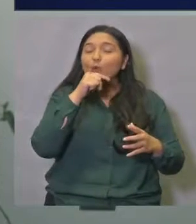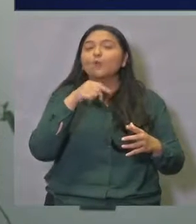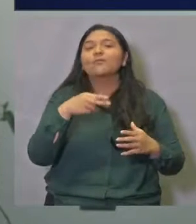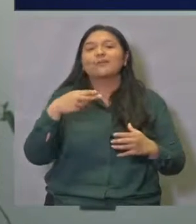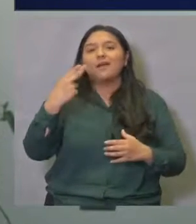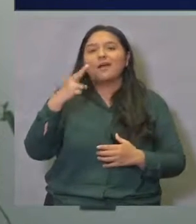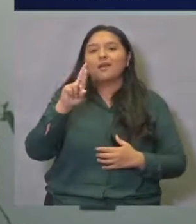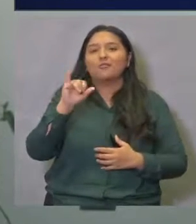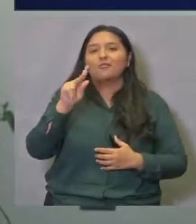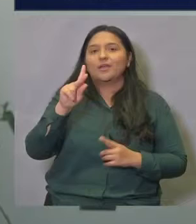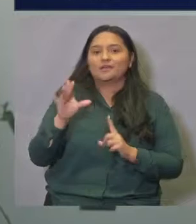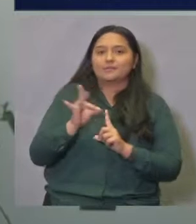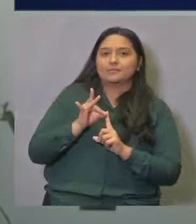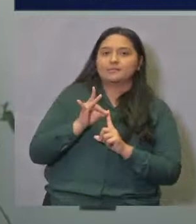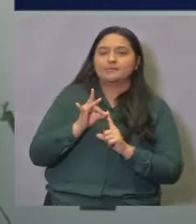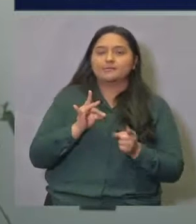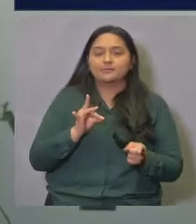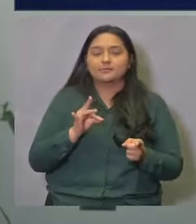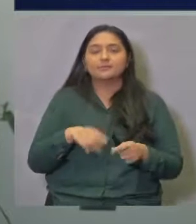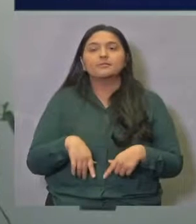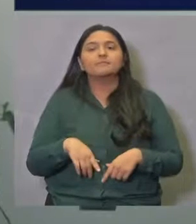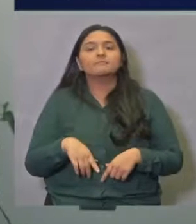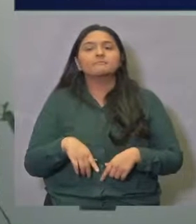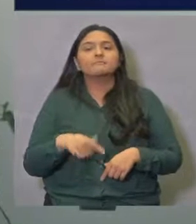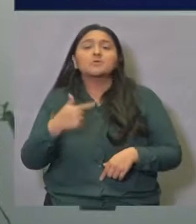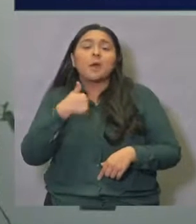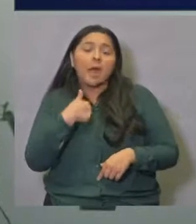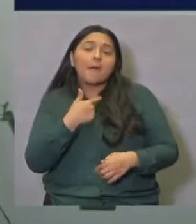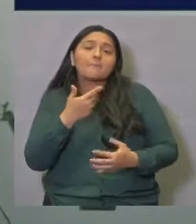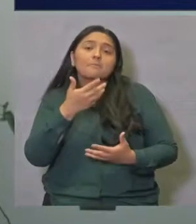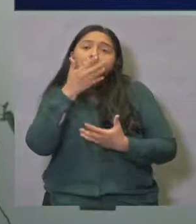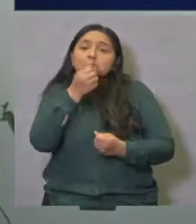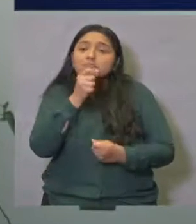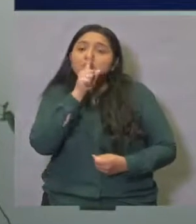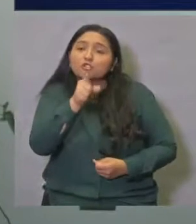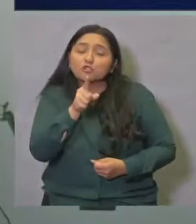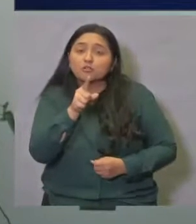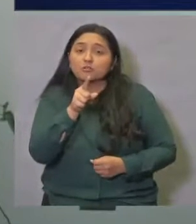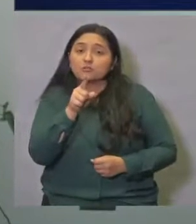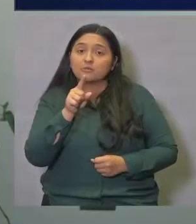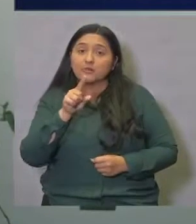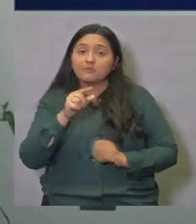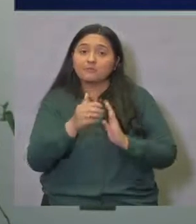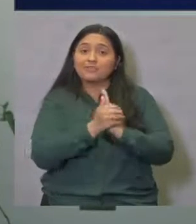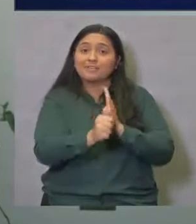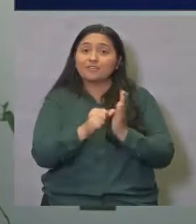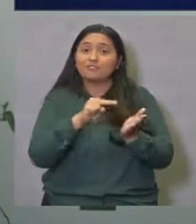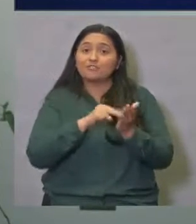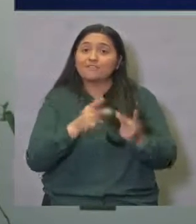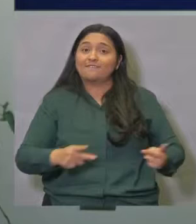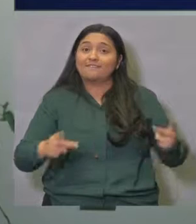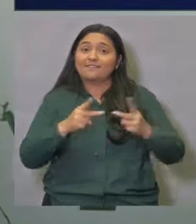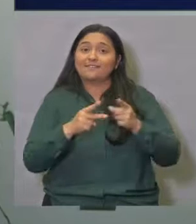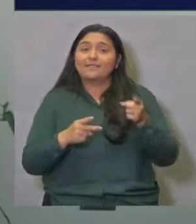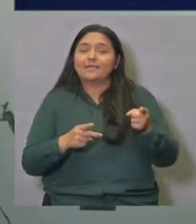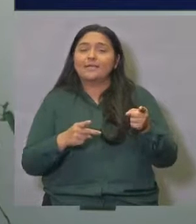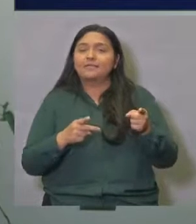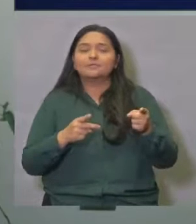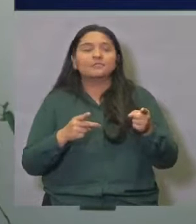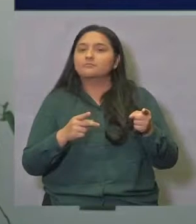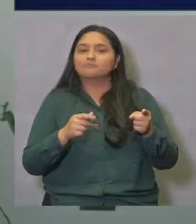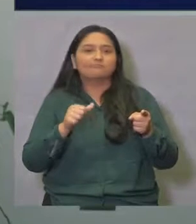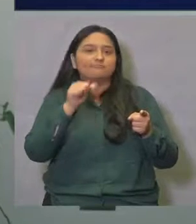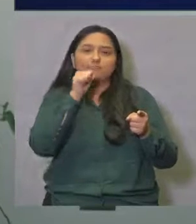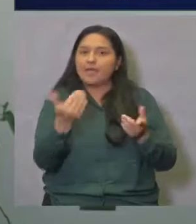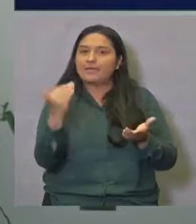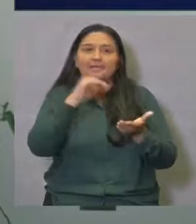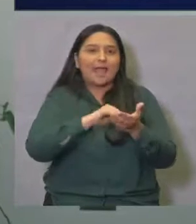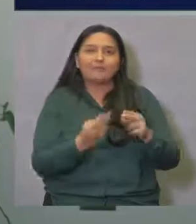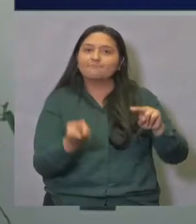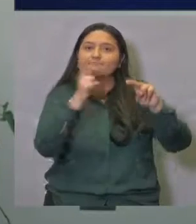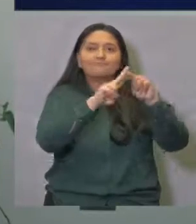THAT ARE HIGHLY VULNERABLE.